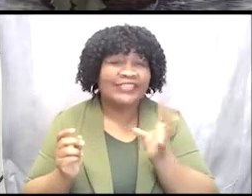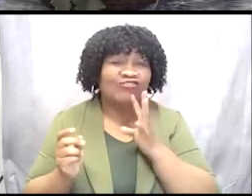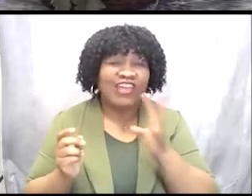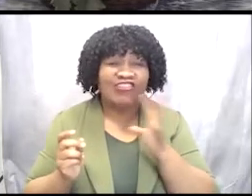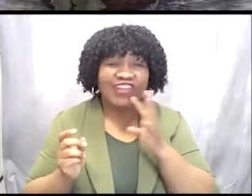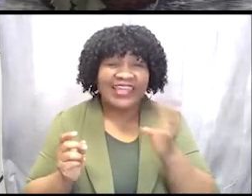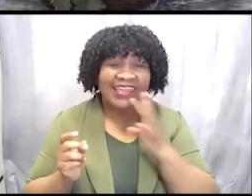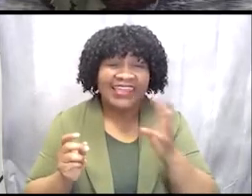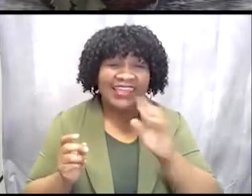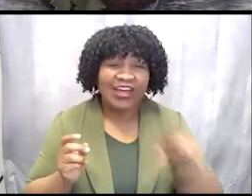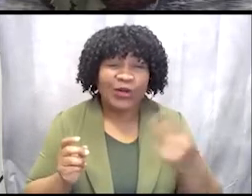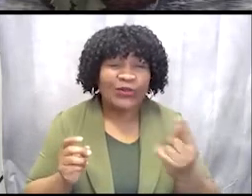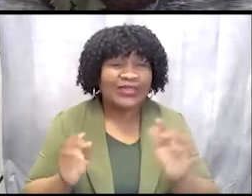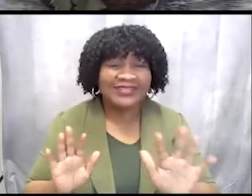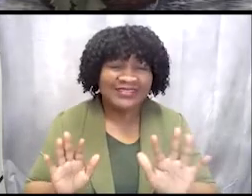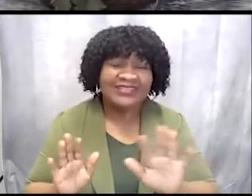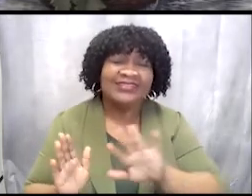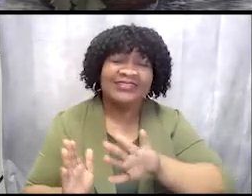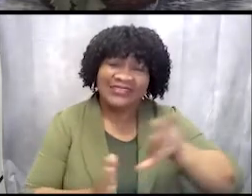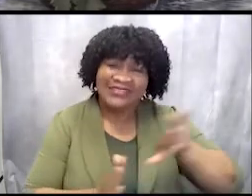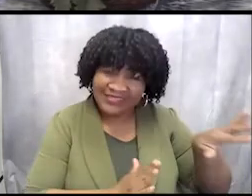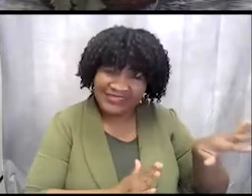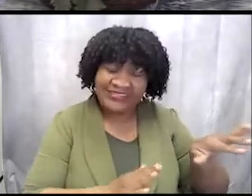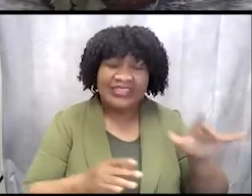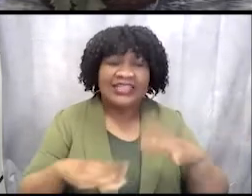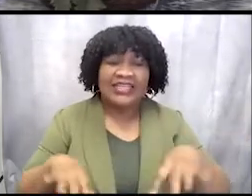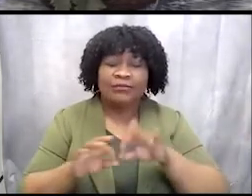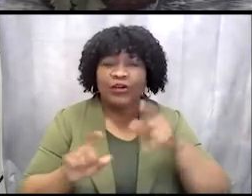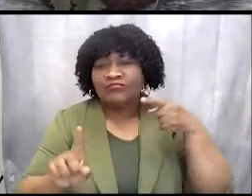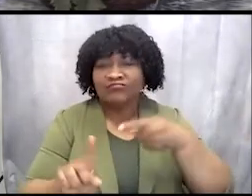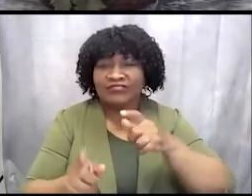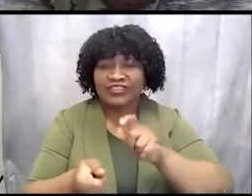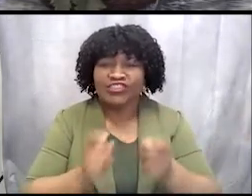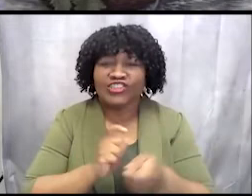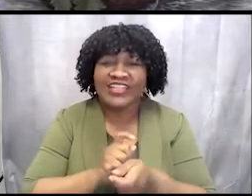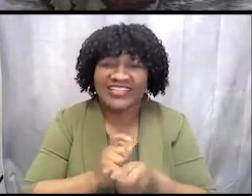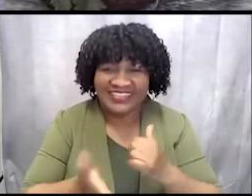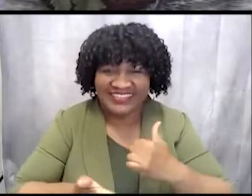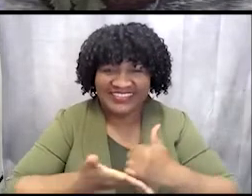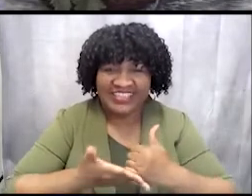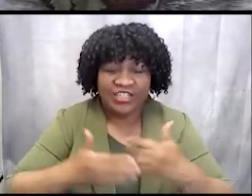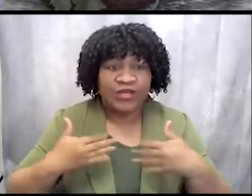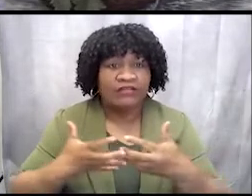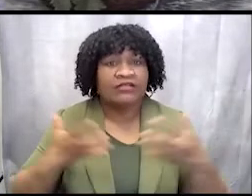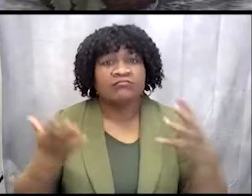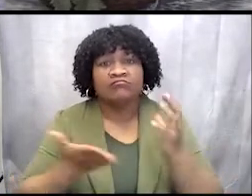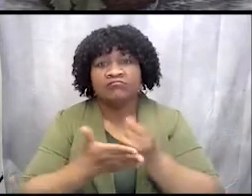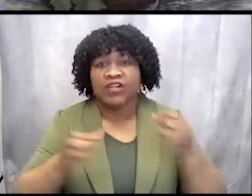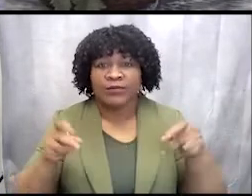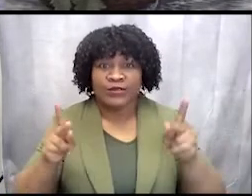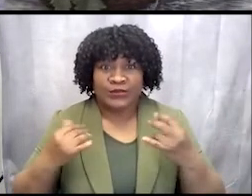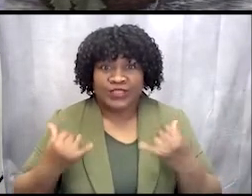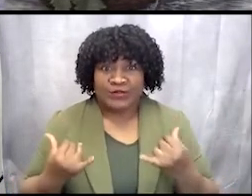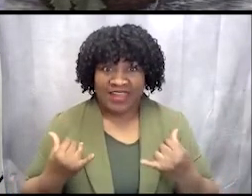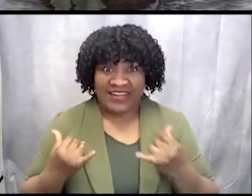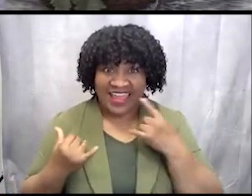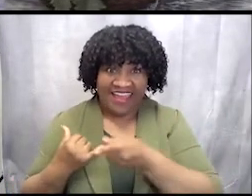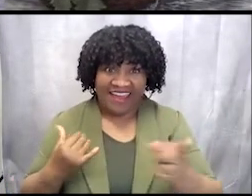It is about making a change. We have an enormous opportunity right now.